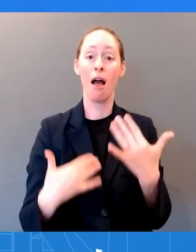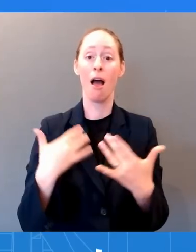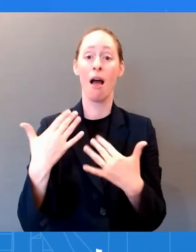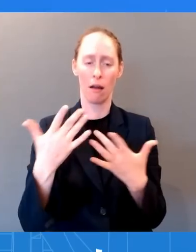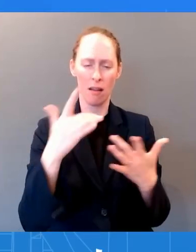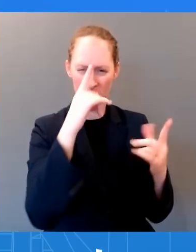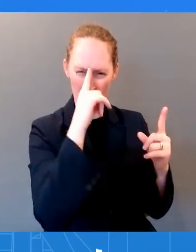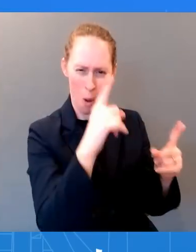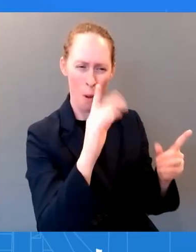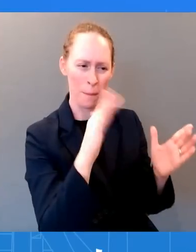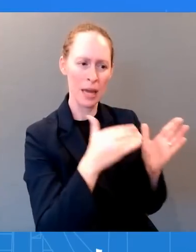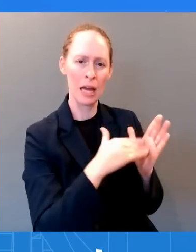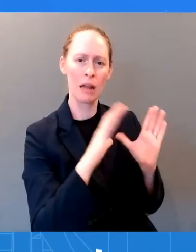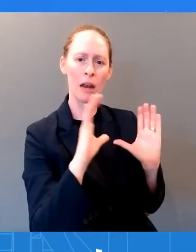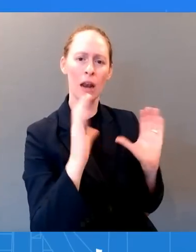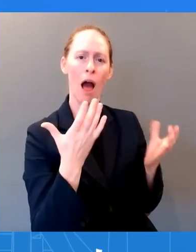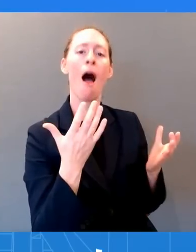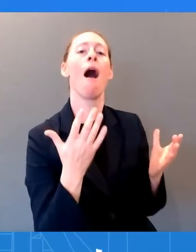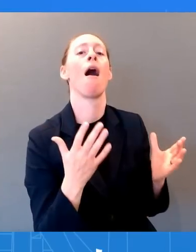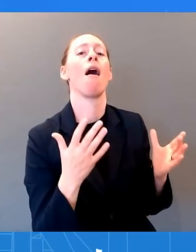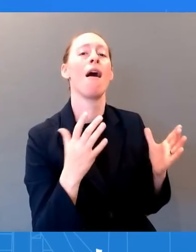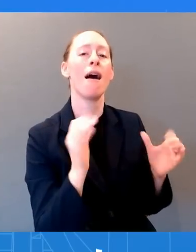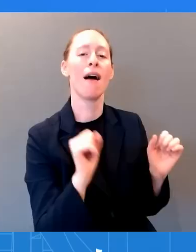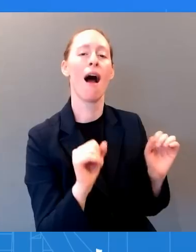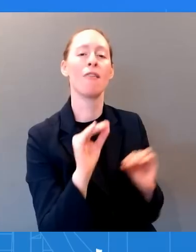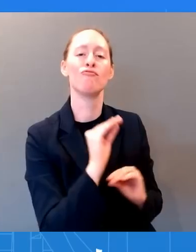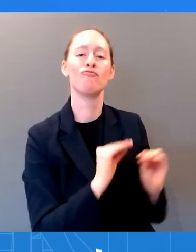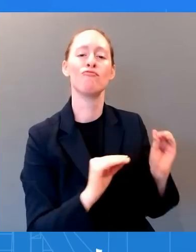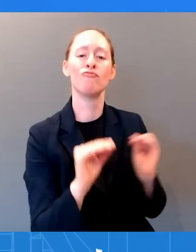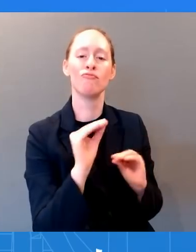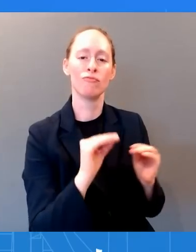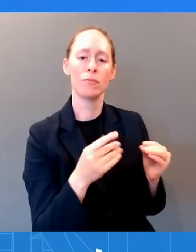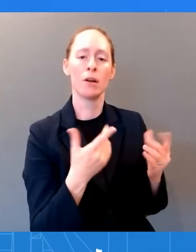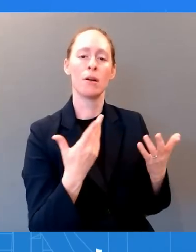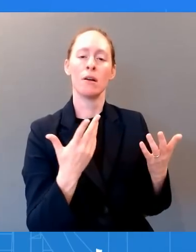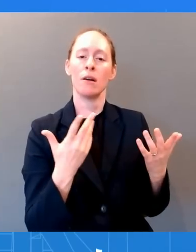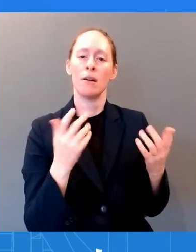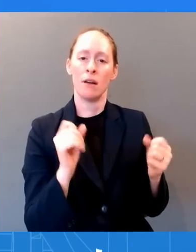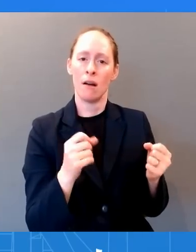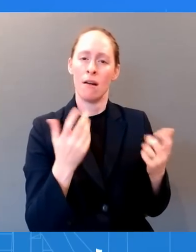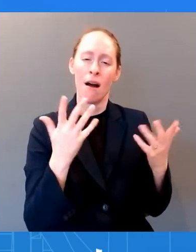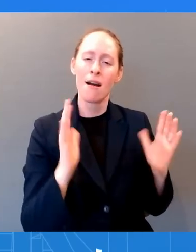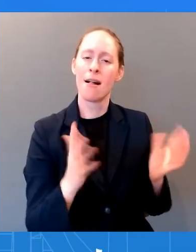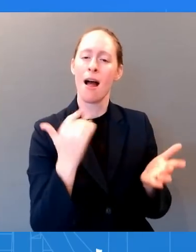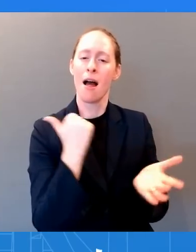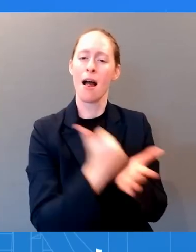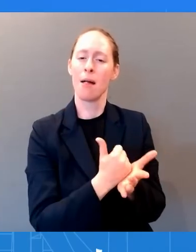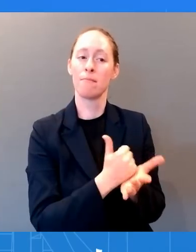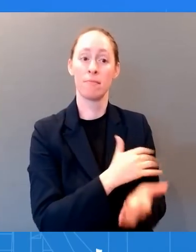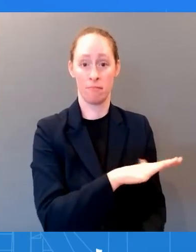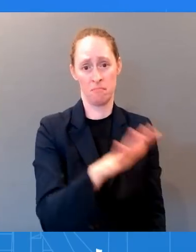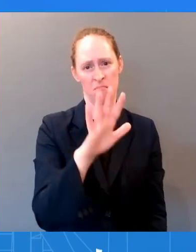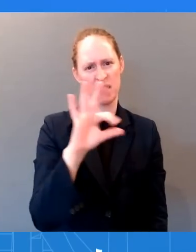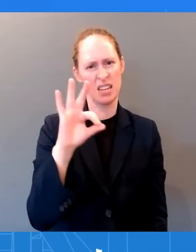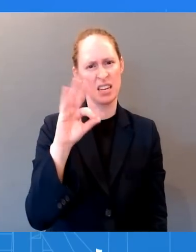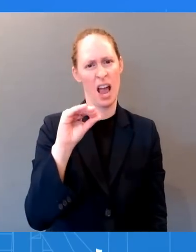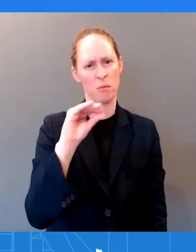it goes towards helping targeted Americans who are -- 90 percent who are making less than $75,000 a year.